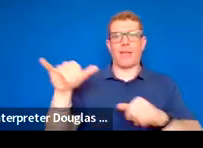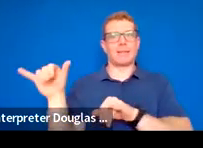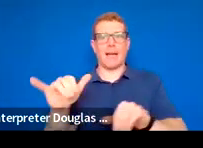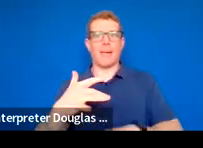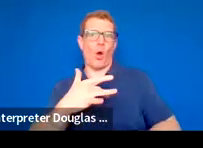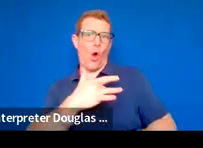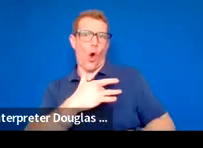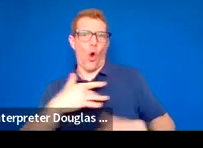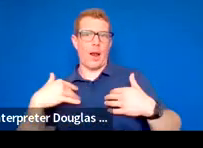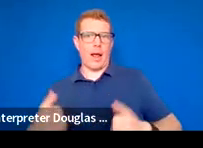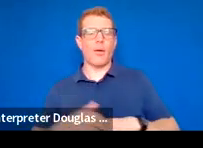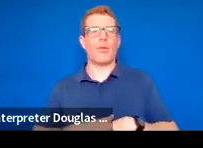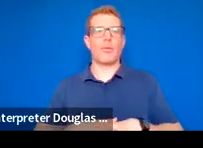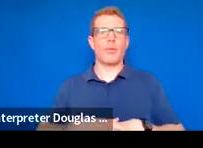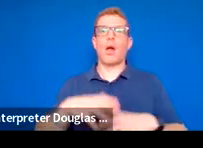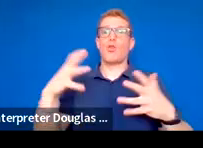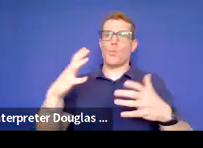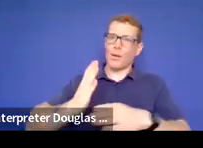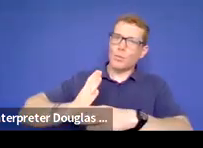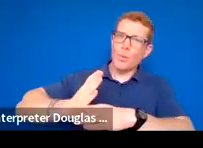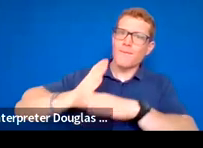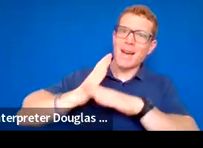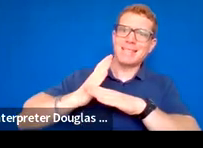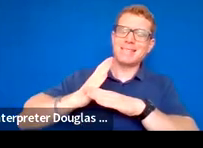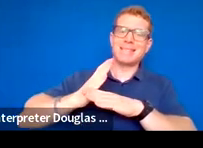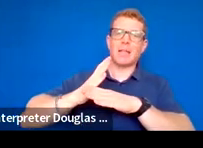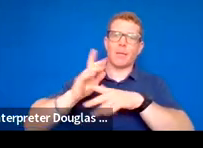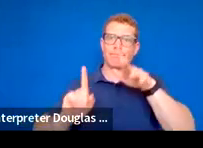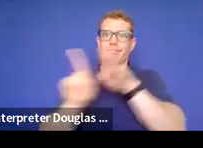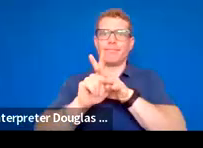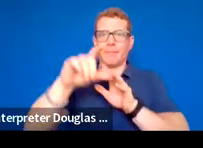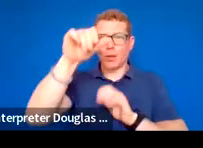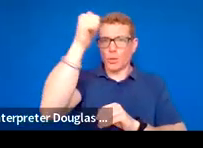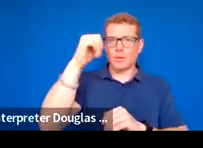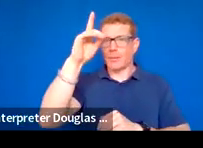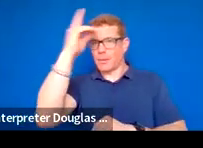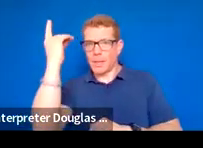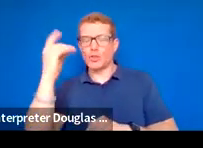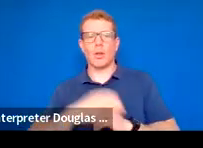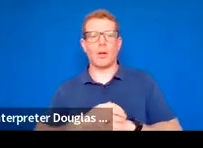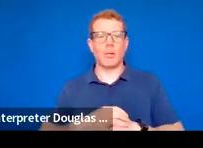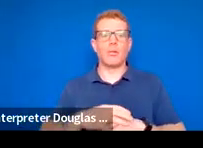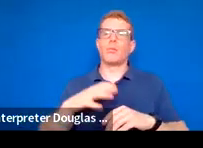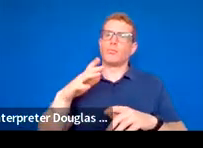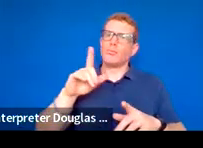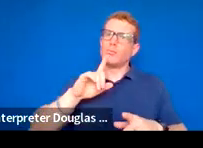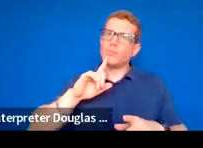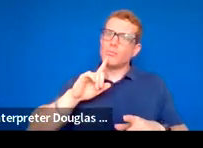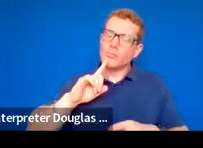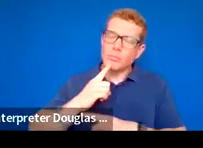It's about you being healthy it's crucial for our ability to think, act, and live well reducing our risk.